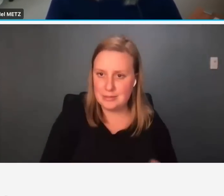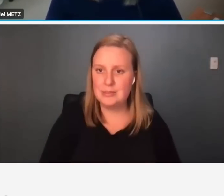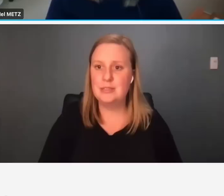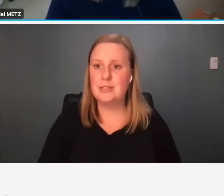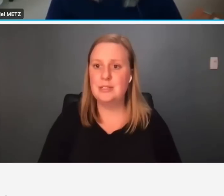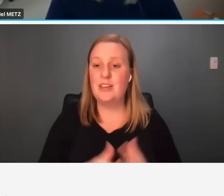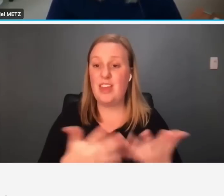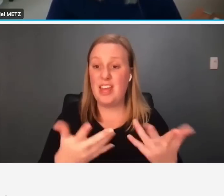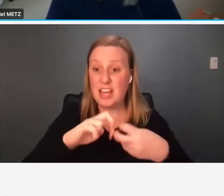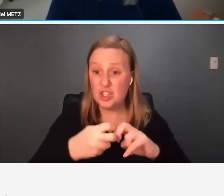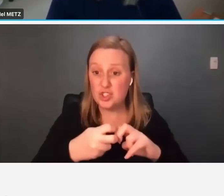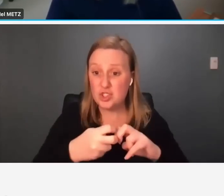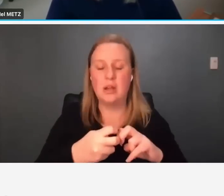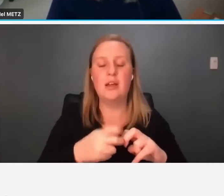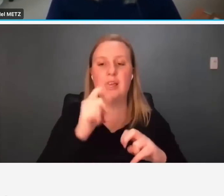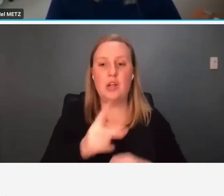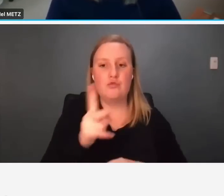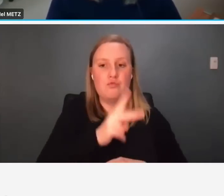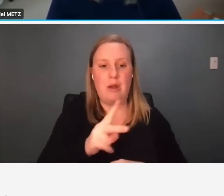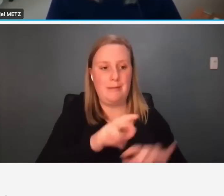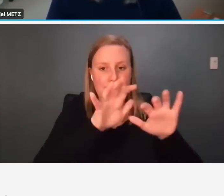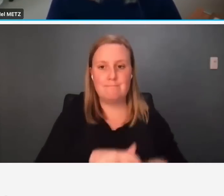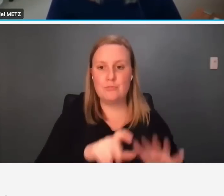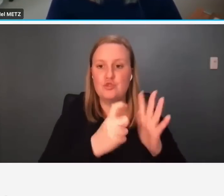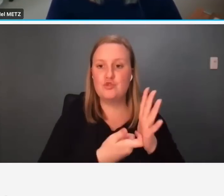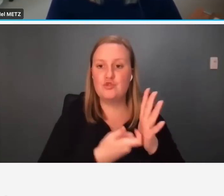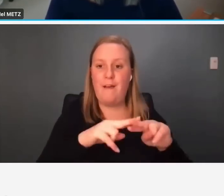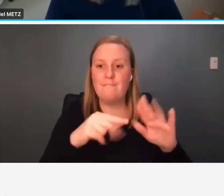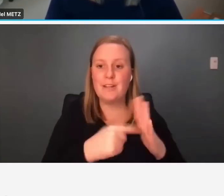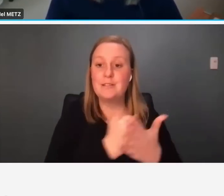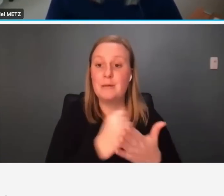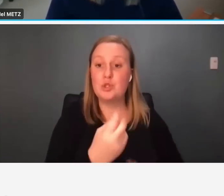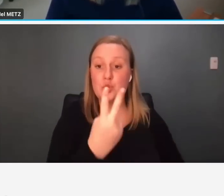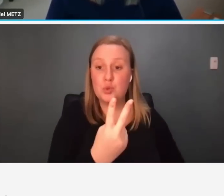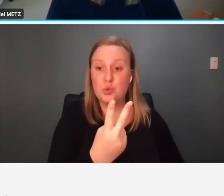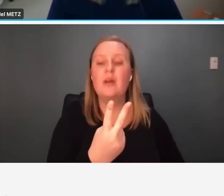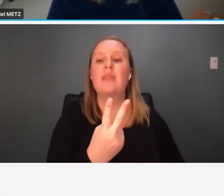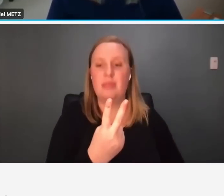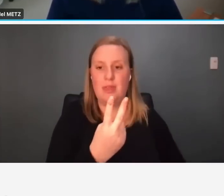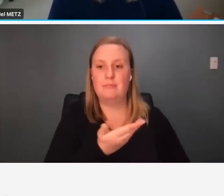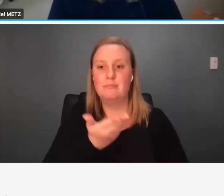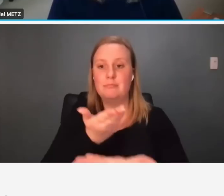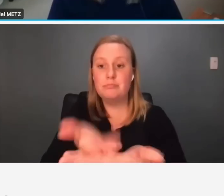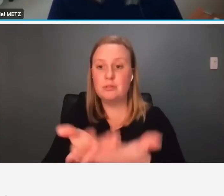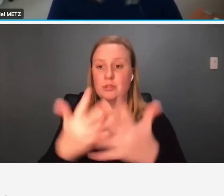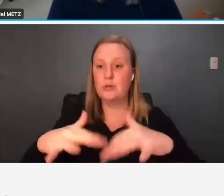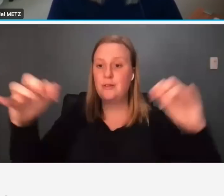during redrafting of the Bill prior to introducing it to Parliament. By the time an exposure draft of the legislation is